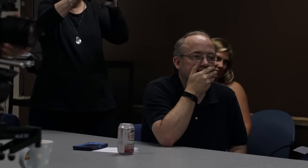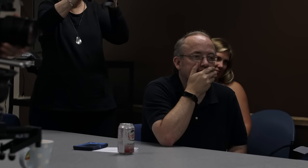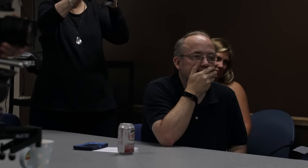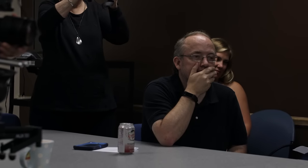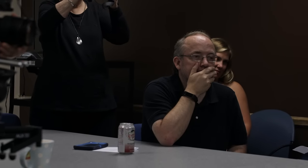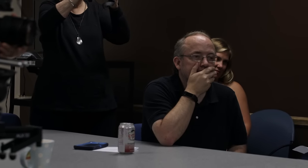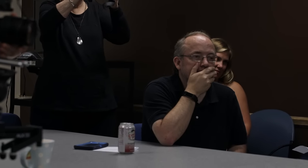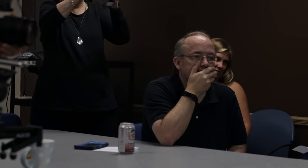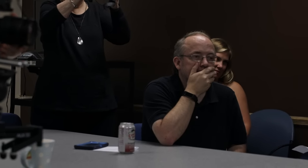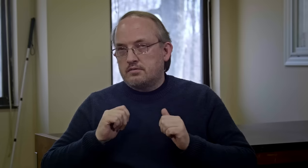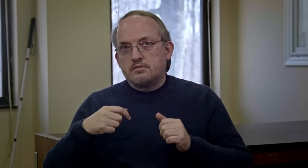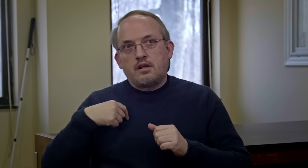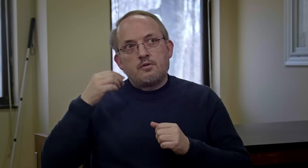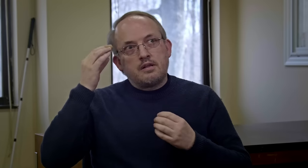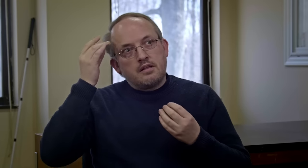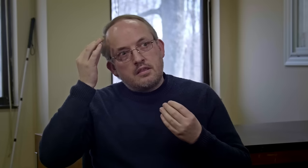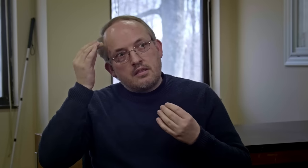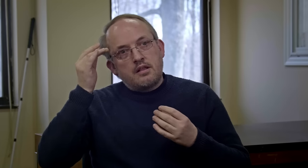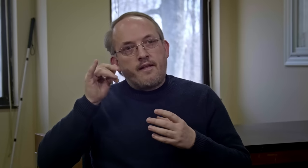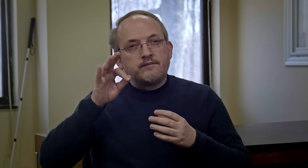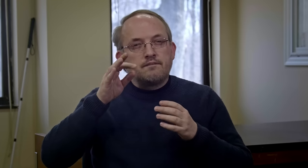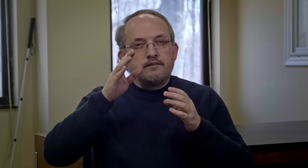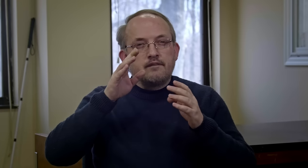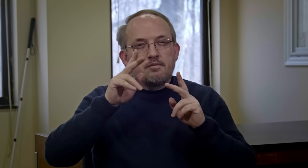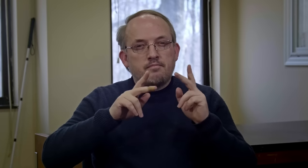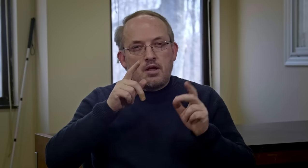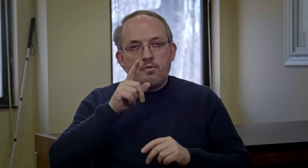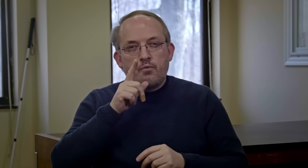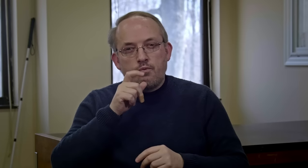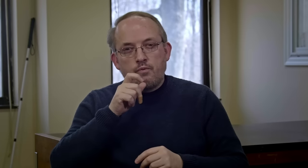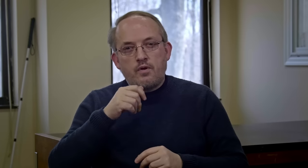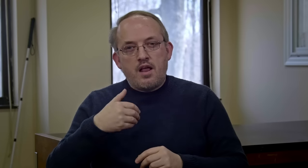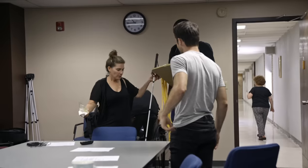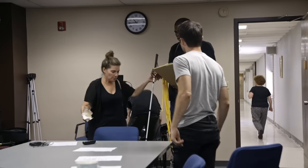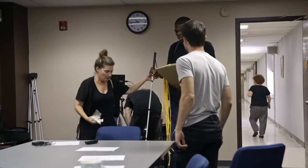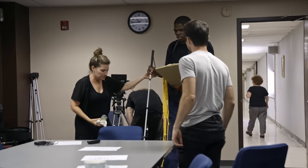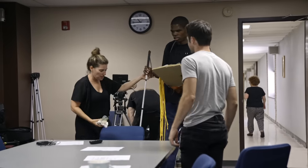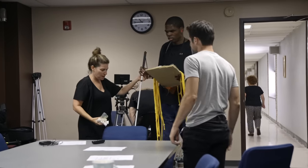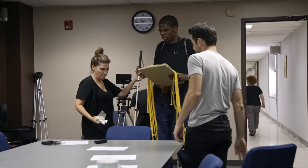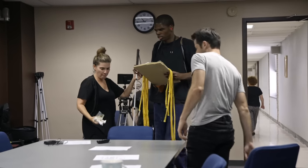of who could be potential candidates for Doug to interview. You can come sit here.